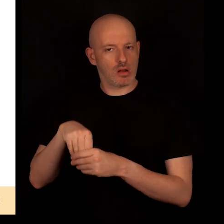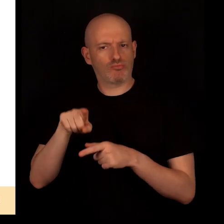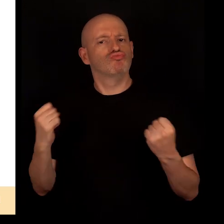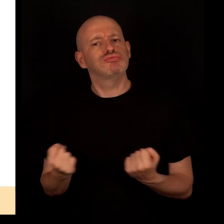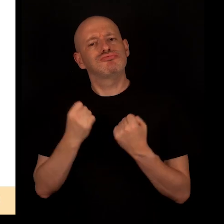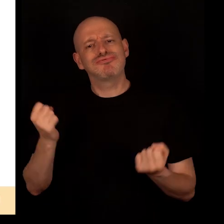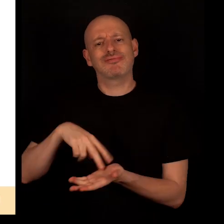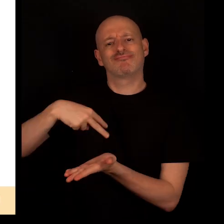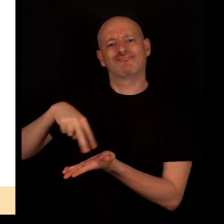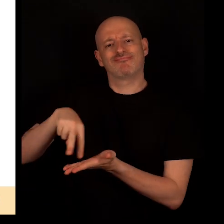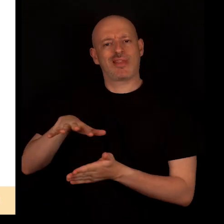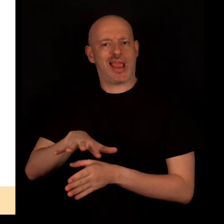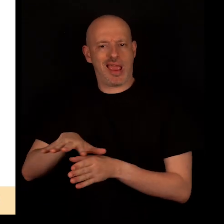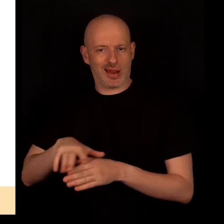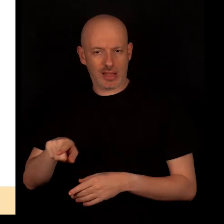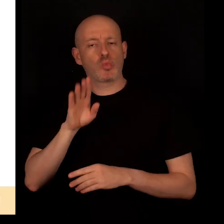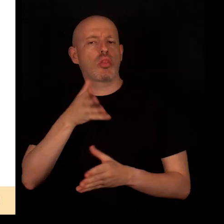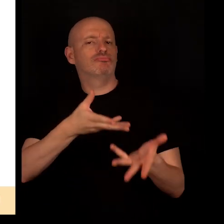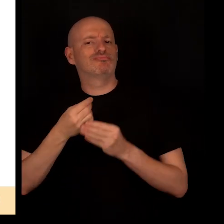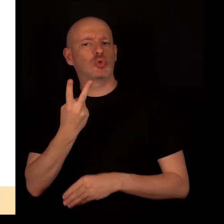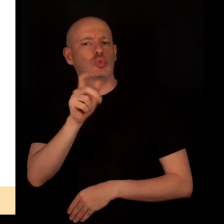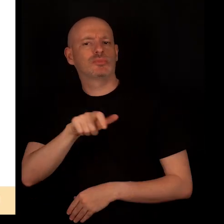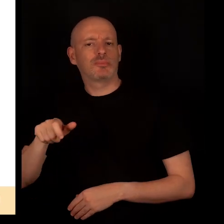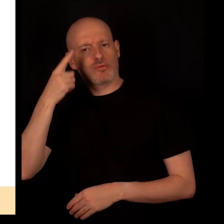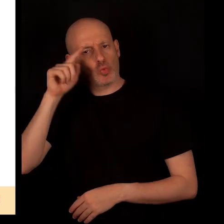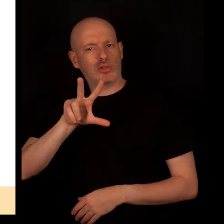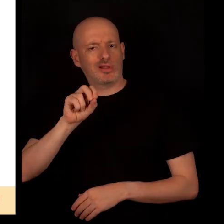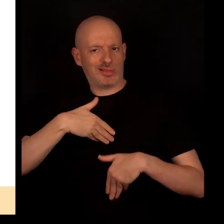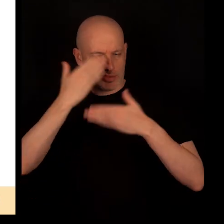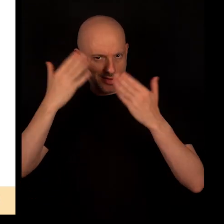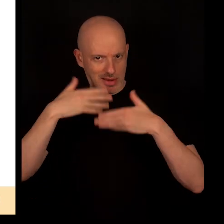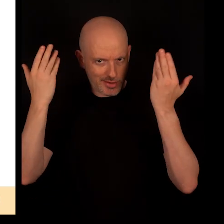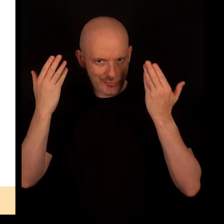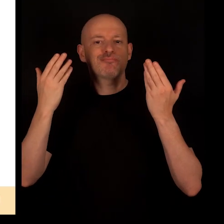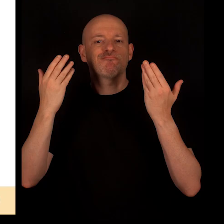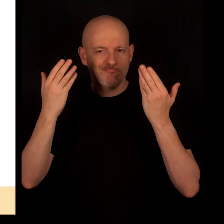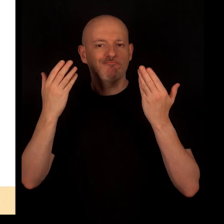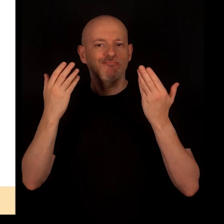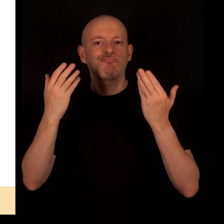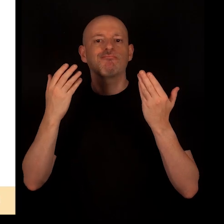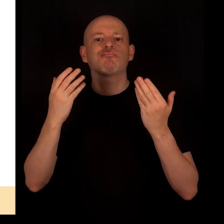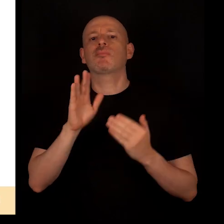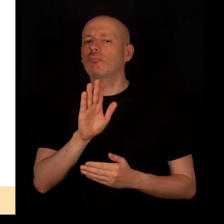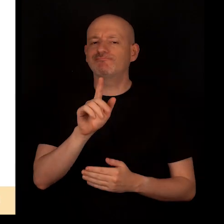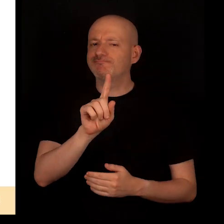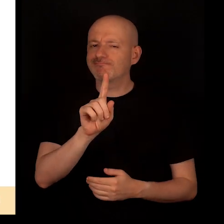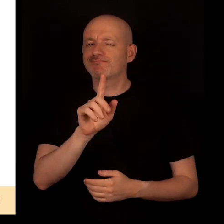They are active in the performing arts sector. They will invite 2 residents for a 30-day residency.